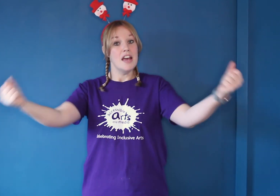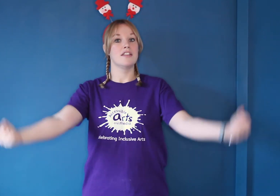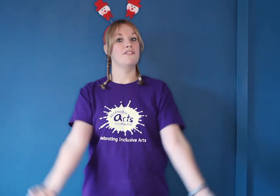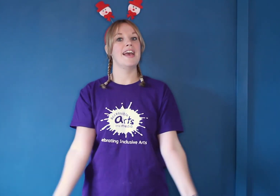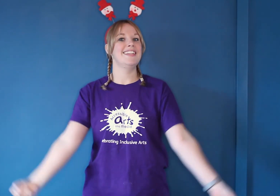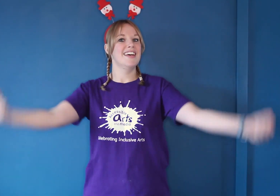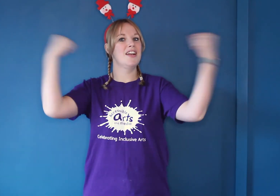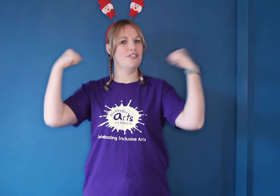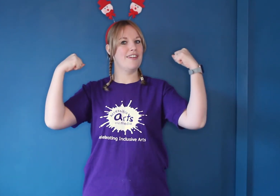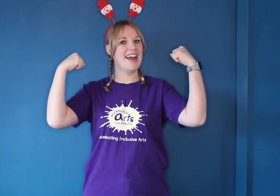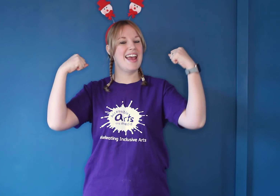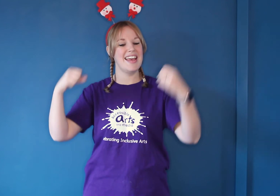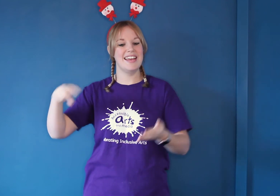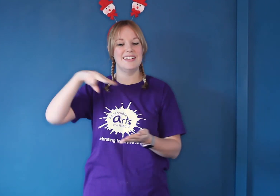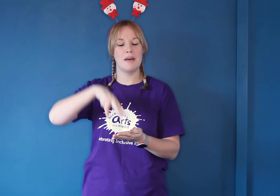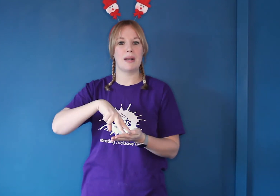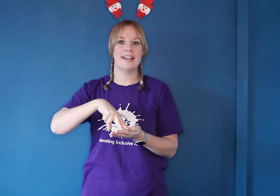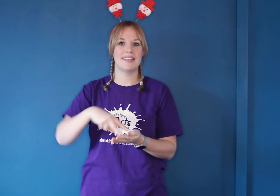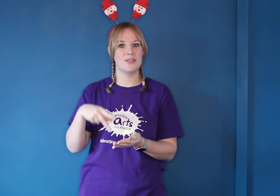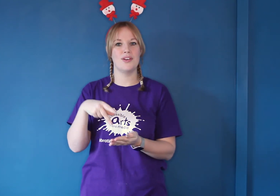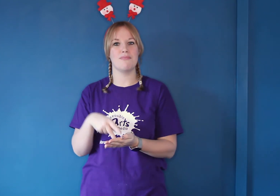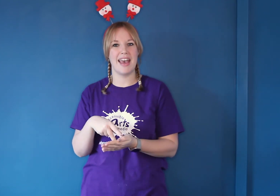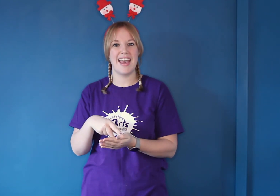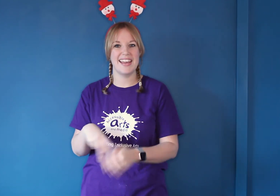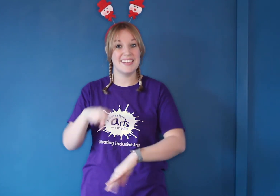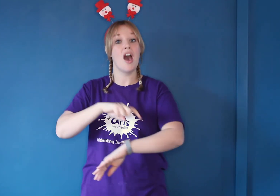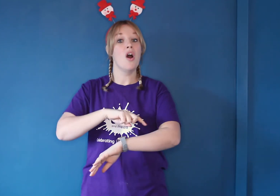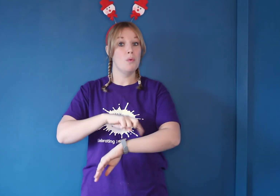To face unafraid, the plans that we’ve made.